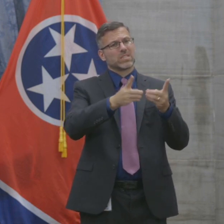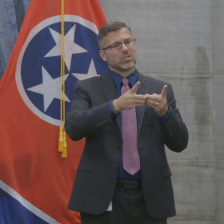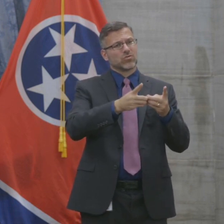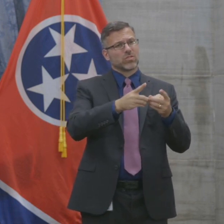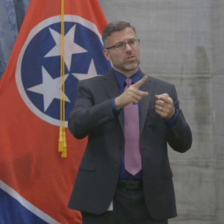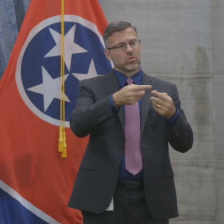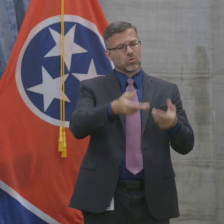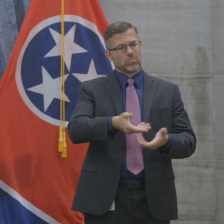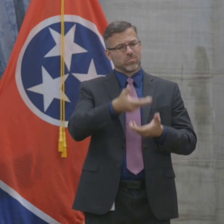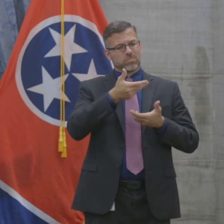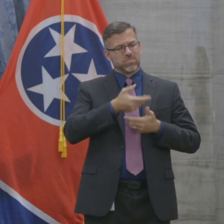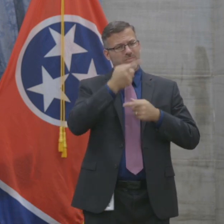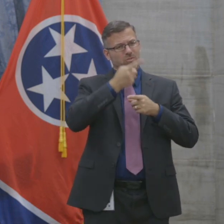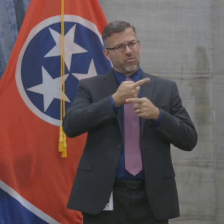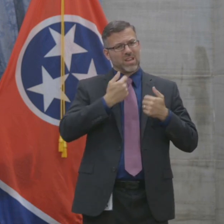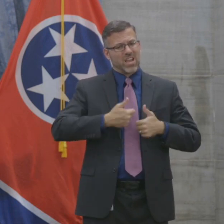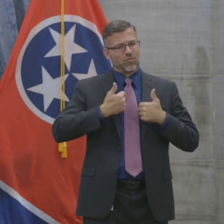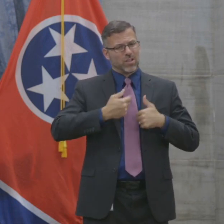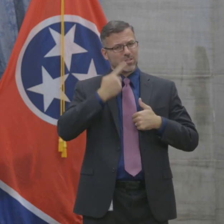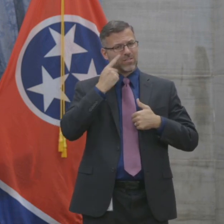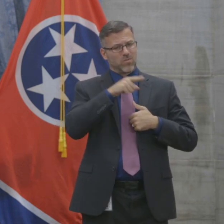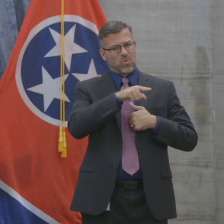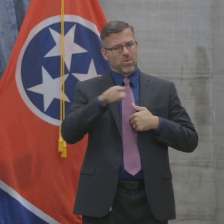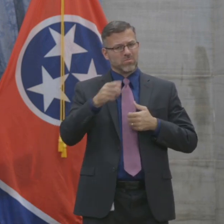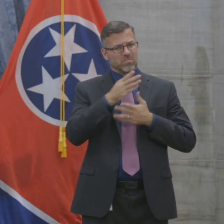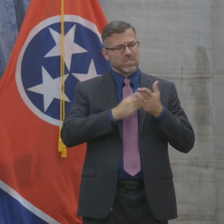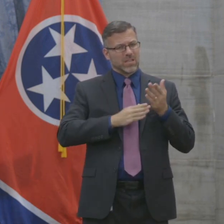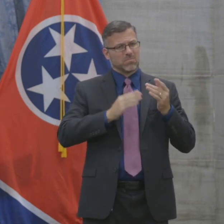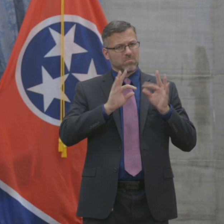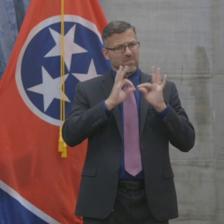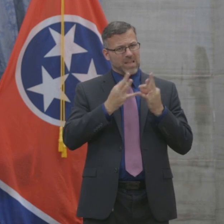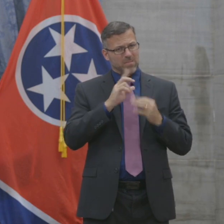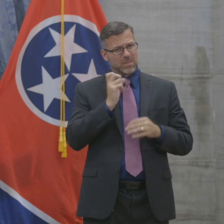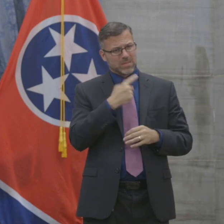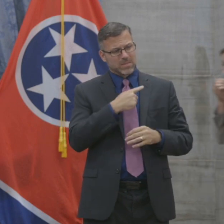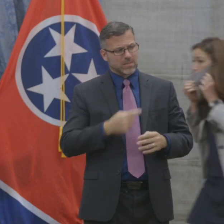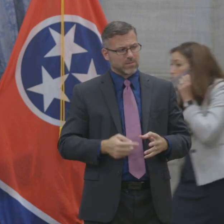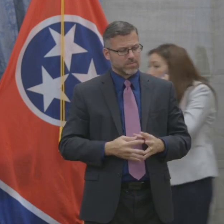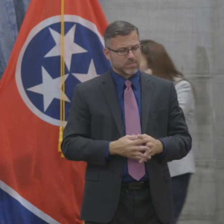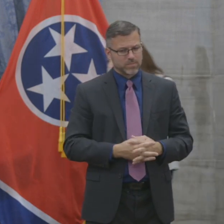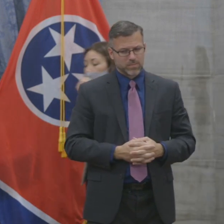routes with different challenges in both. And our challenge was different than some of the others that chose a different